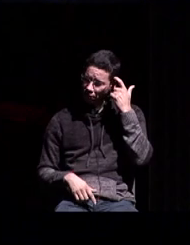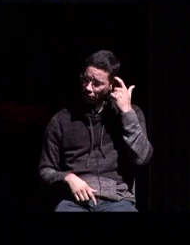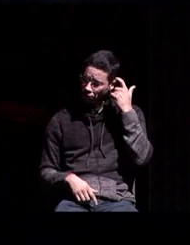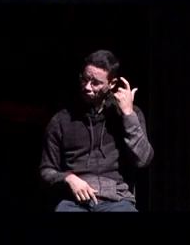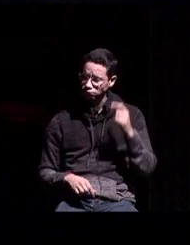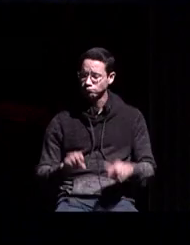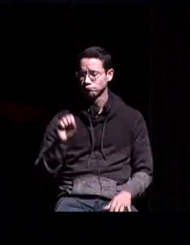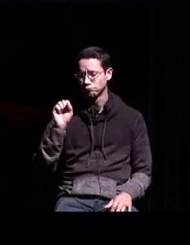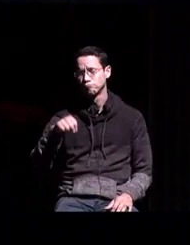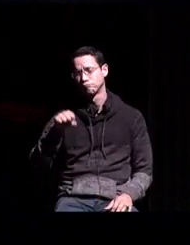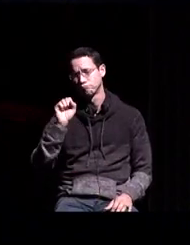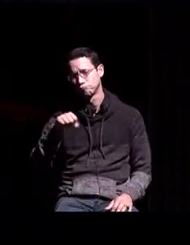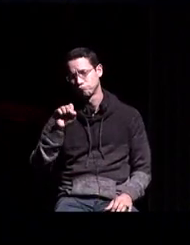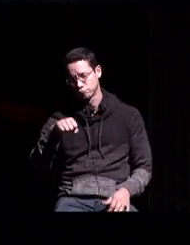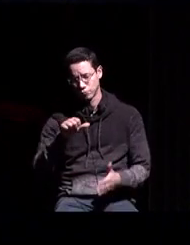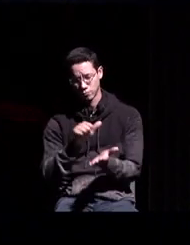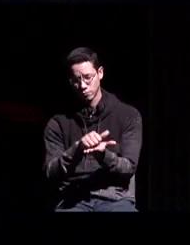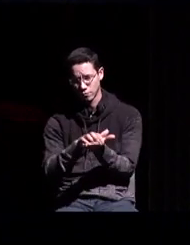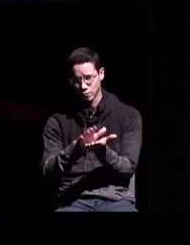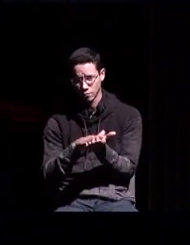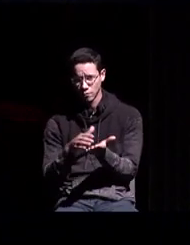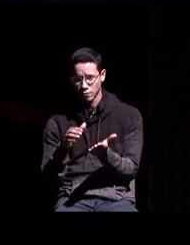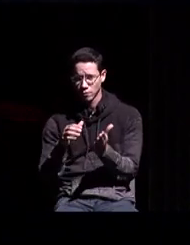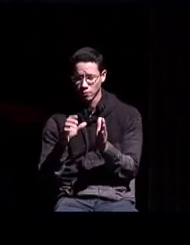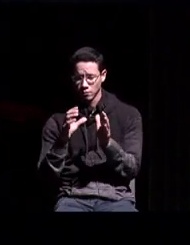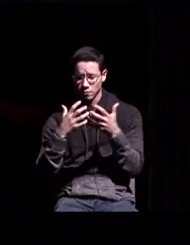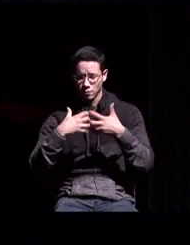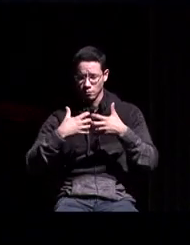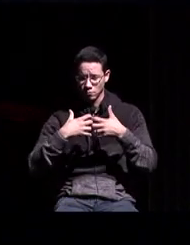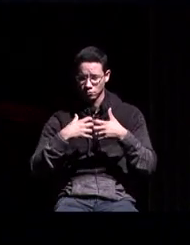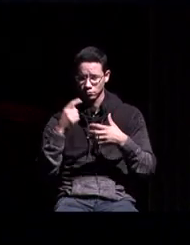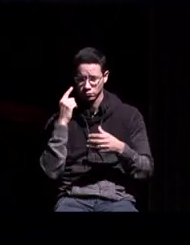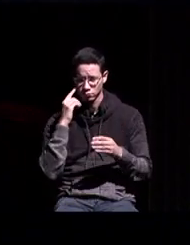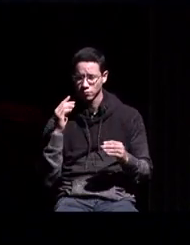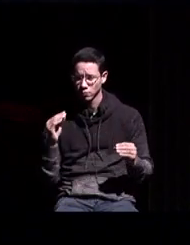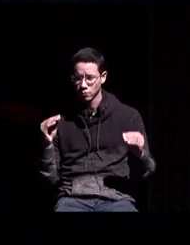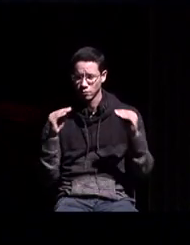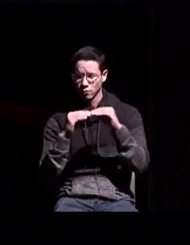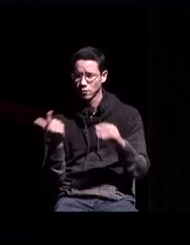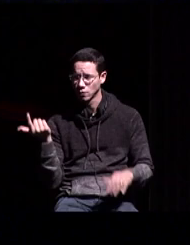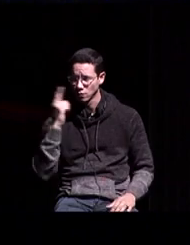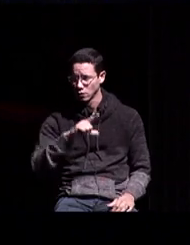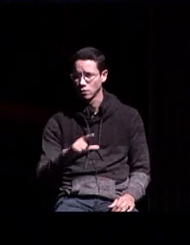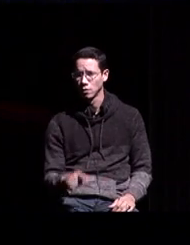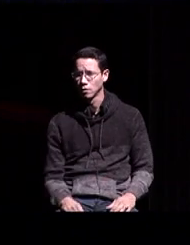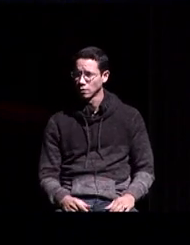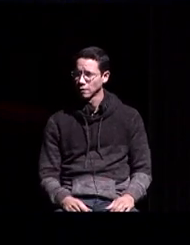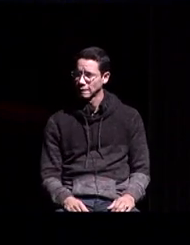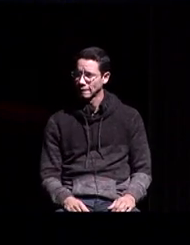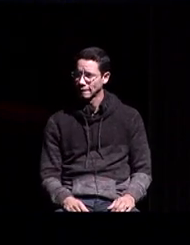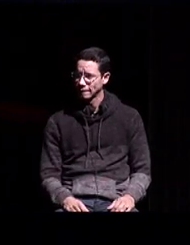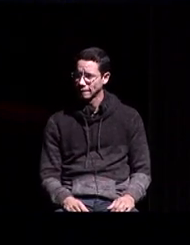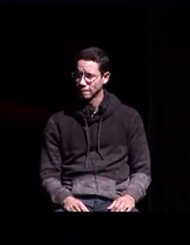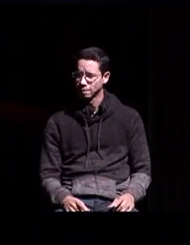union’s struggles might make it worth to cease paying...